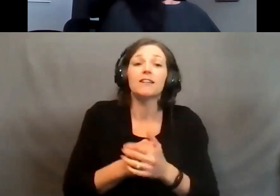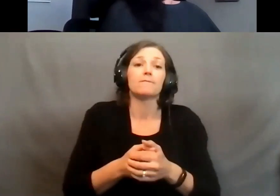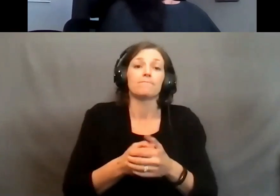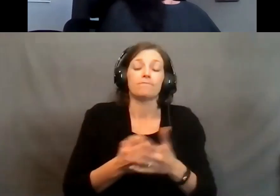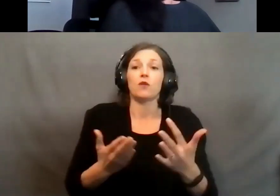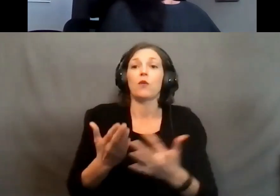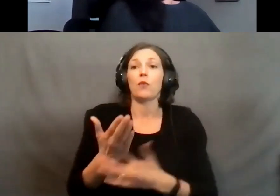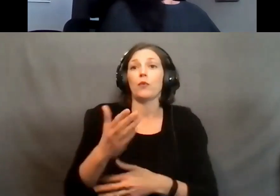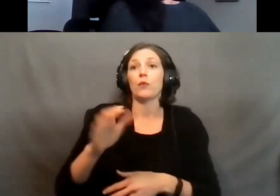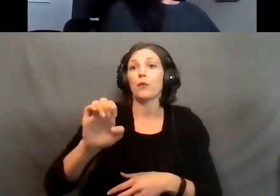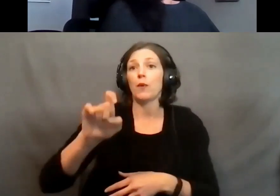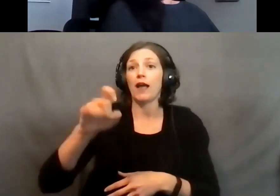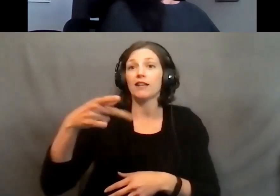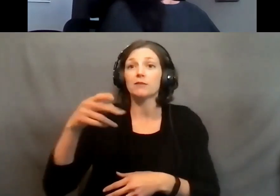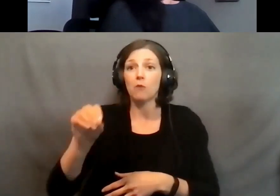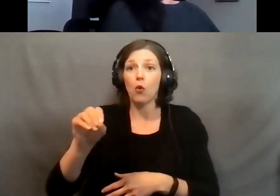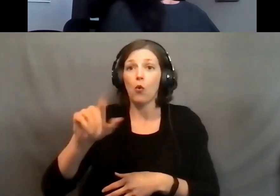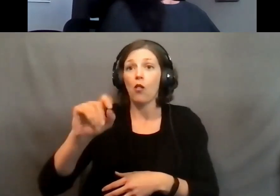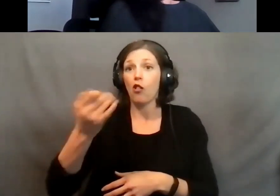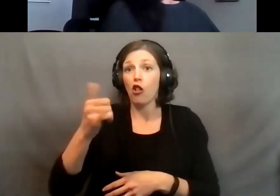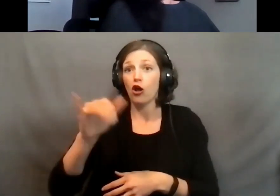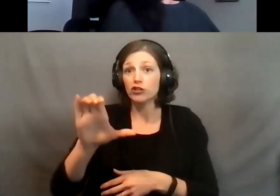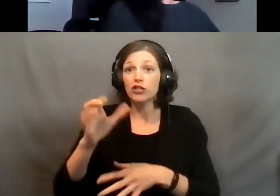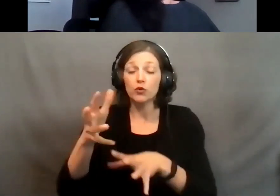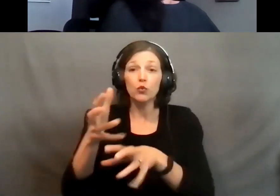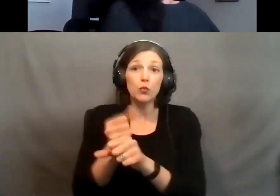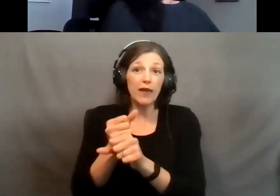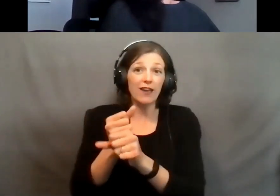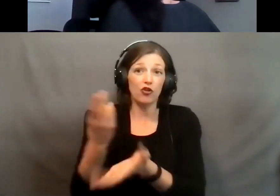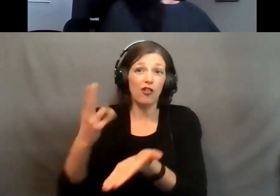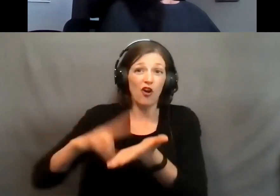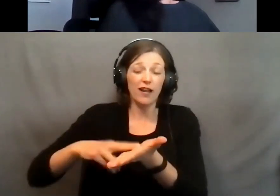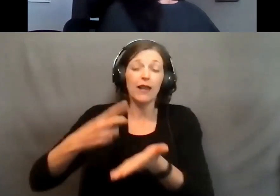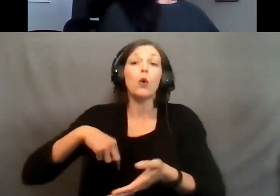logic. You'll get your credentials and will 13:11:14 advise you to do it in advance